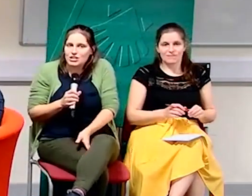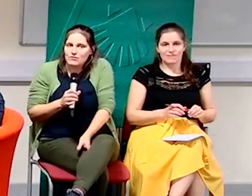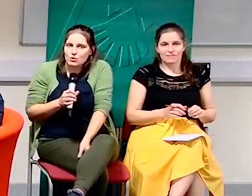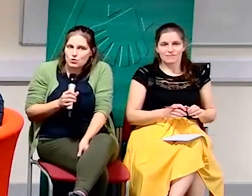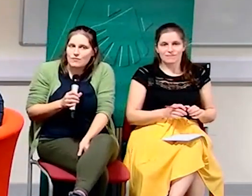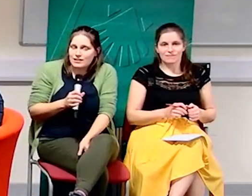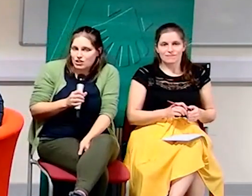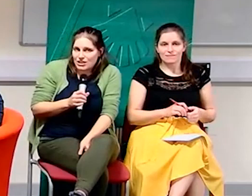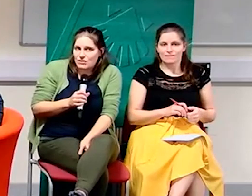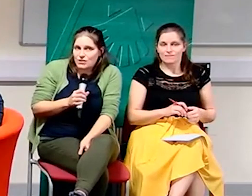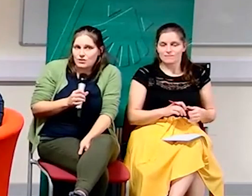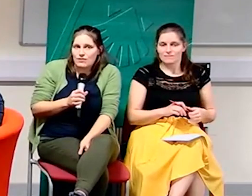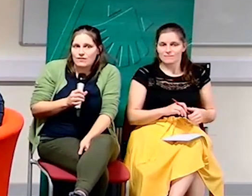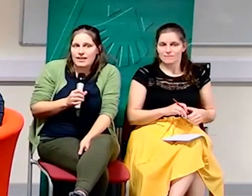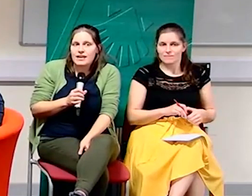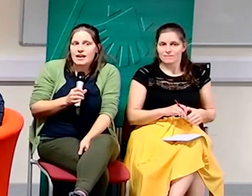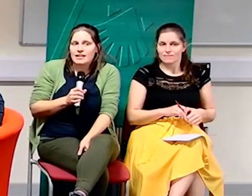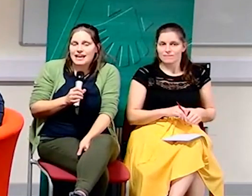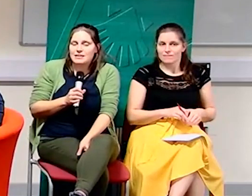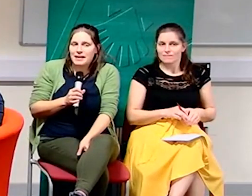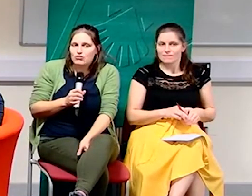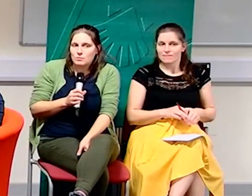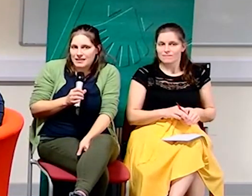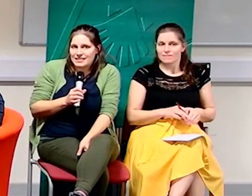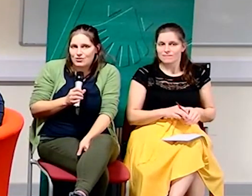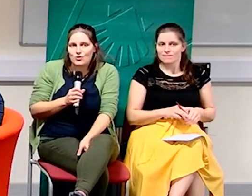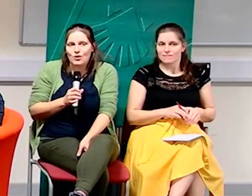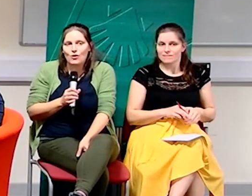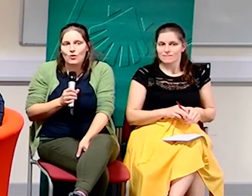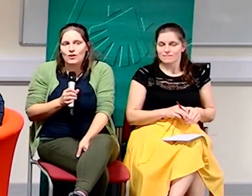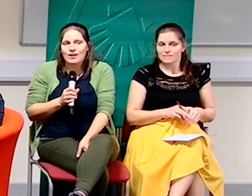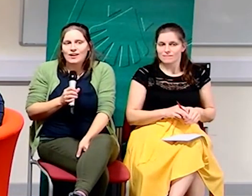your daughter and then the challenges of you Sophie is that in a mainstream setting or or